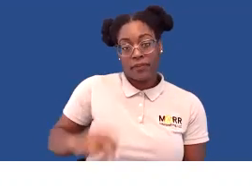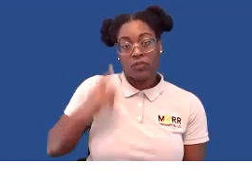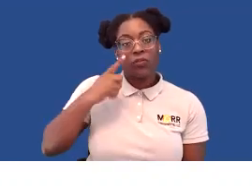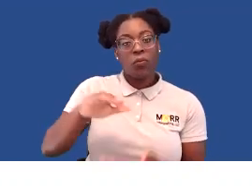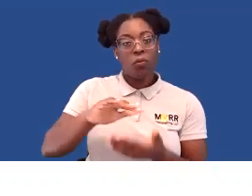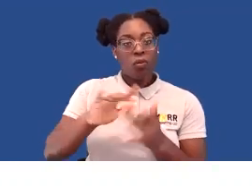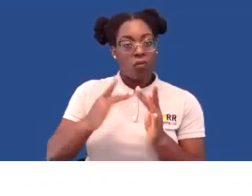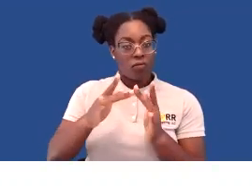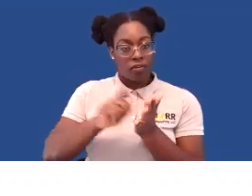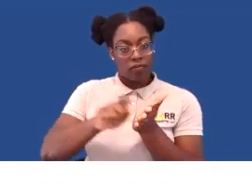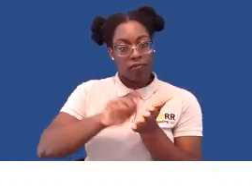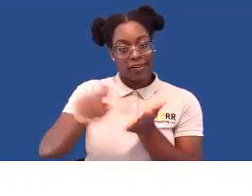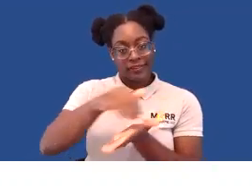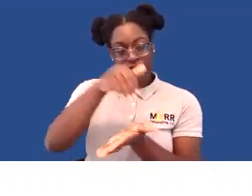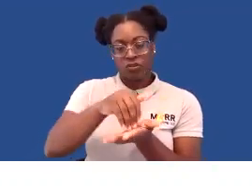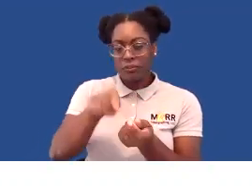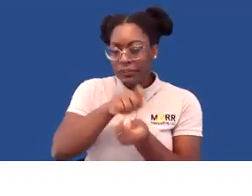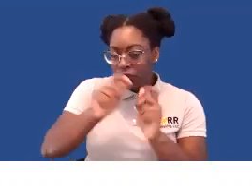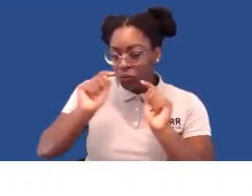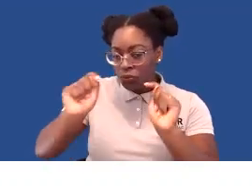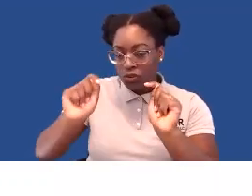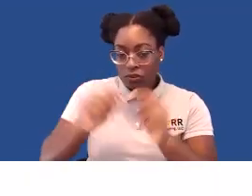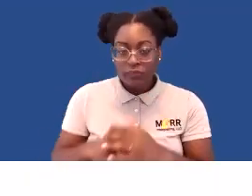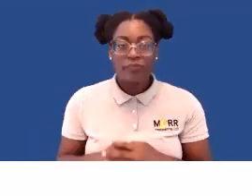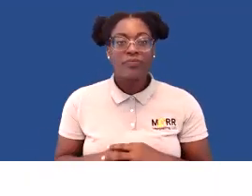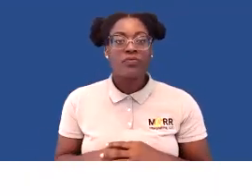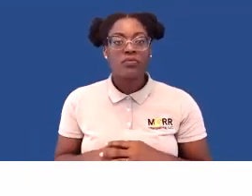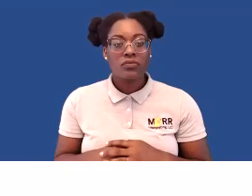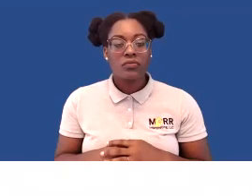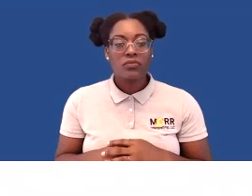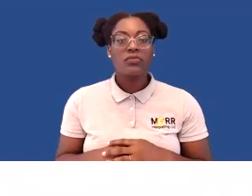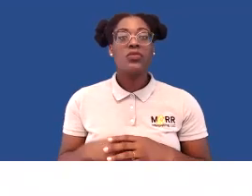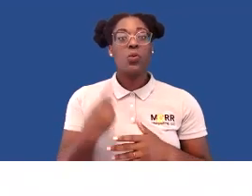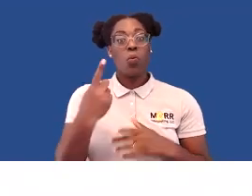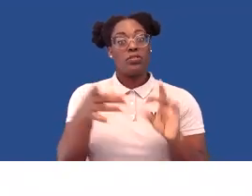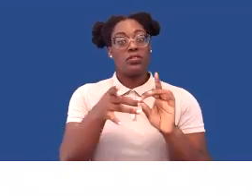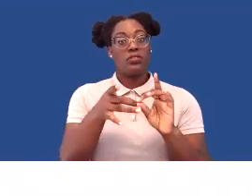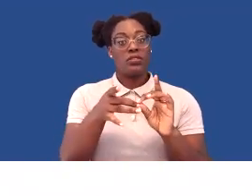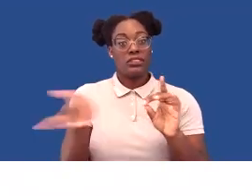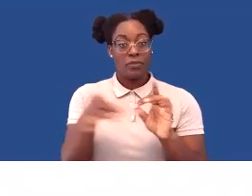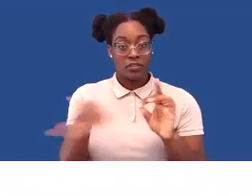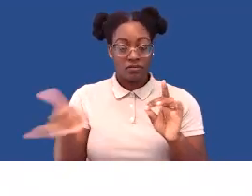If we look at the statement put out by the Conference on College Composition and Communication